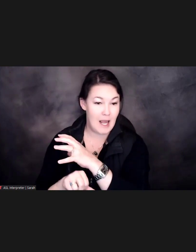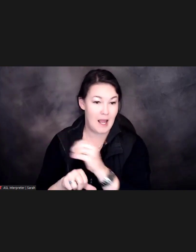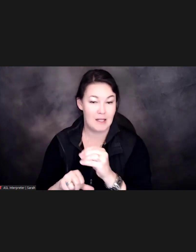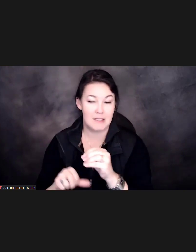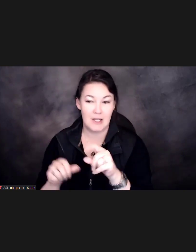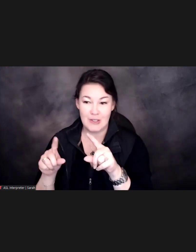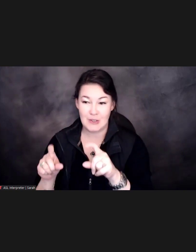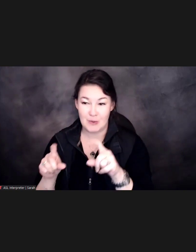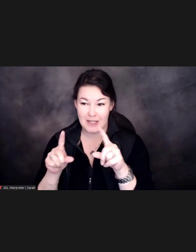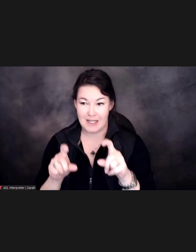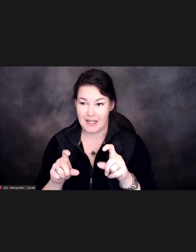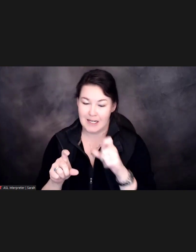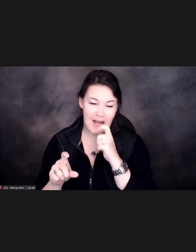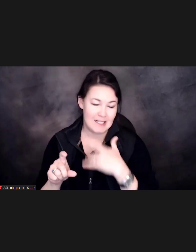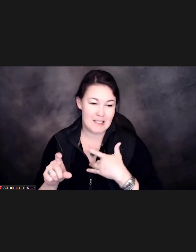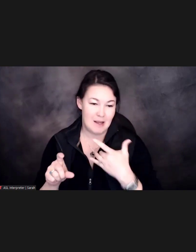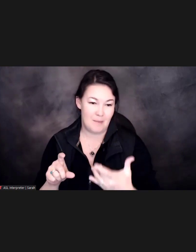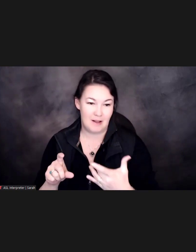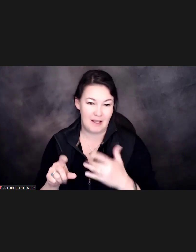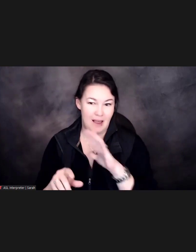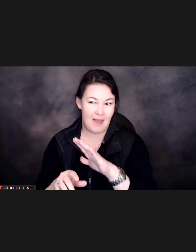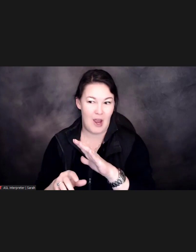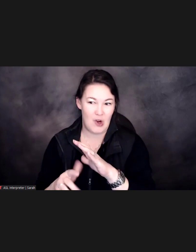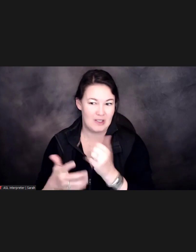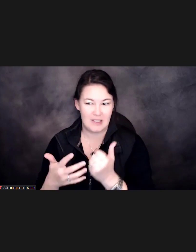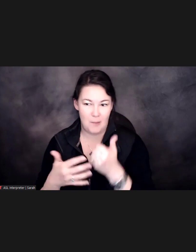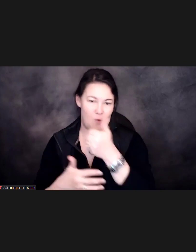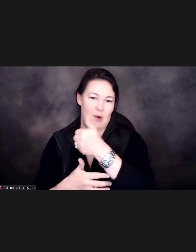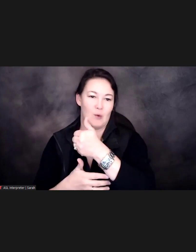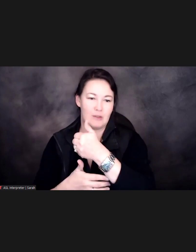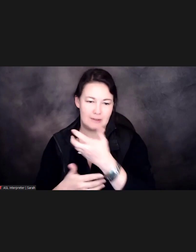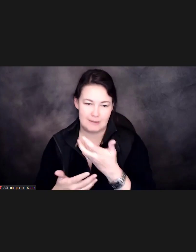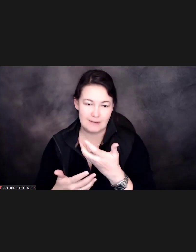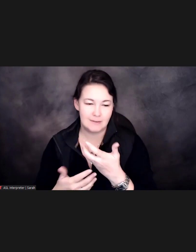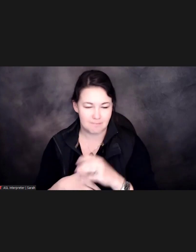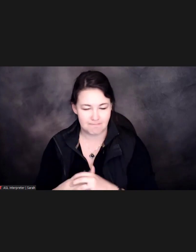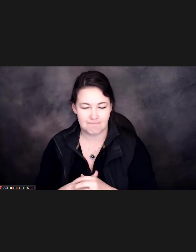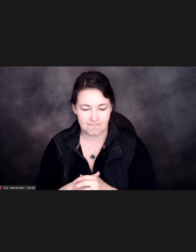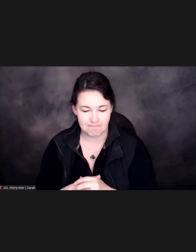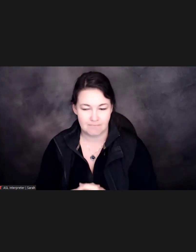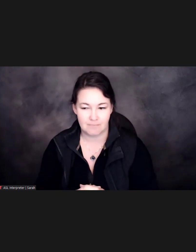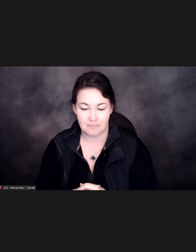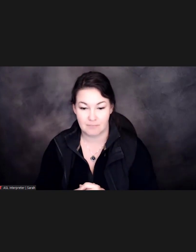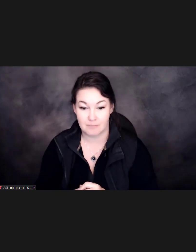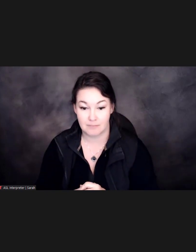usually the thing they, um, want to make time for.>>: And, maybe,